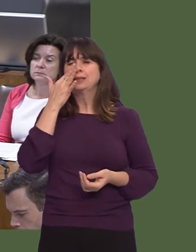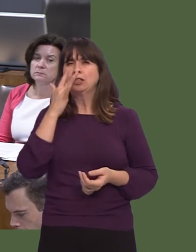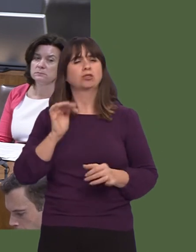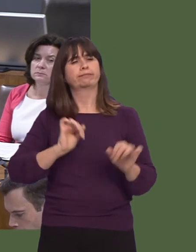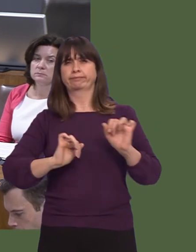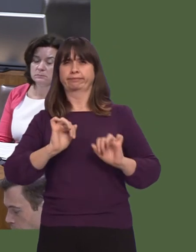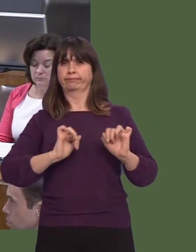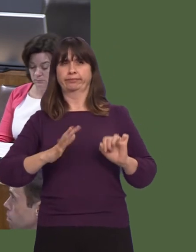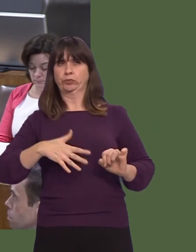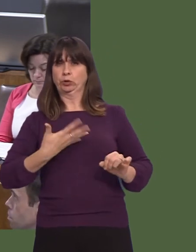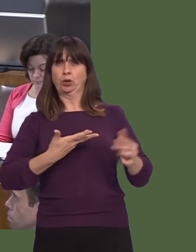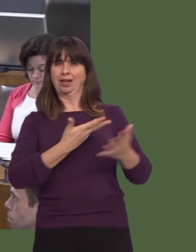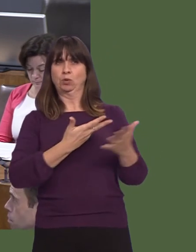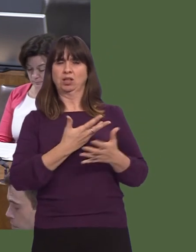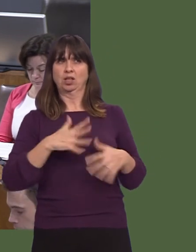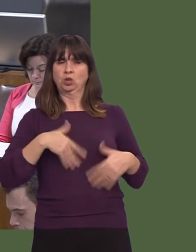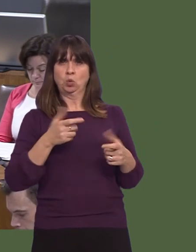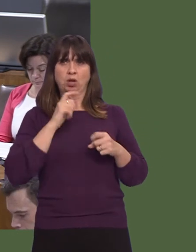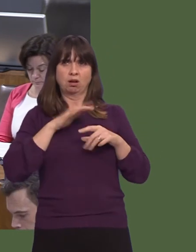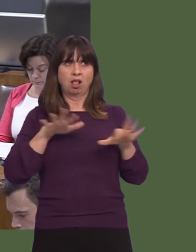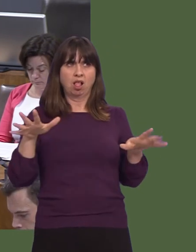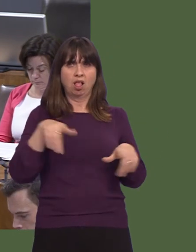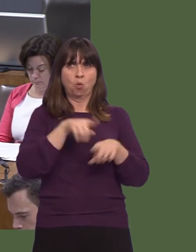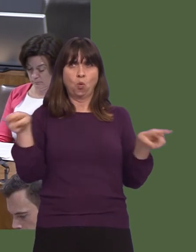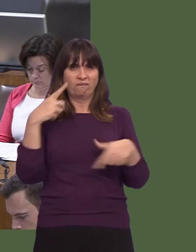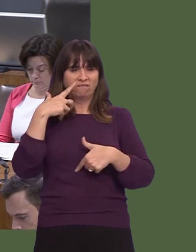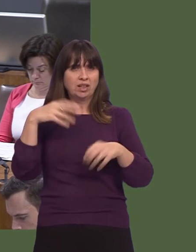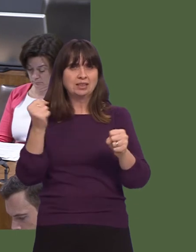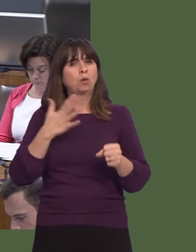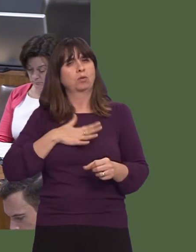that counsellor for fear that others will find out. I think that is an issue tható.